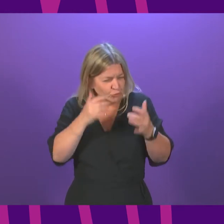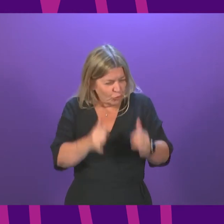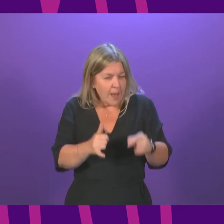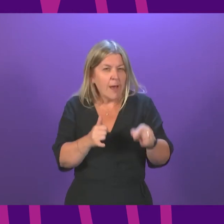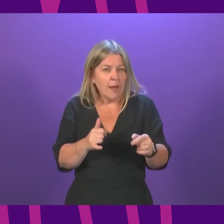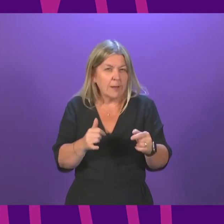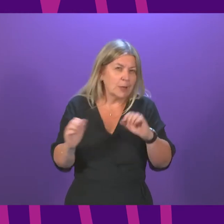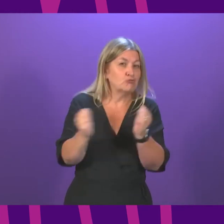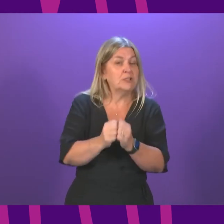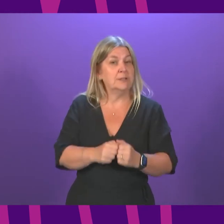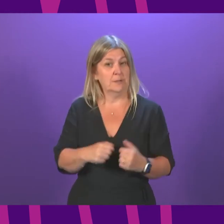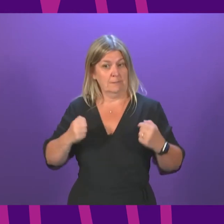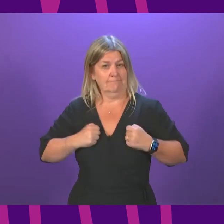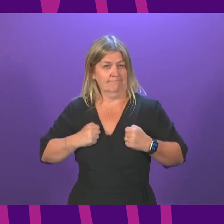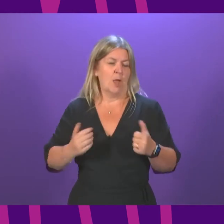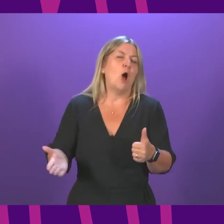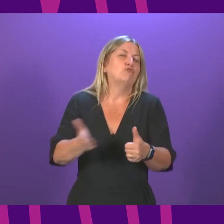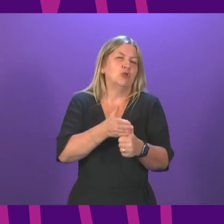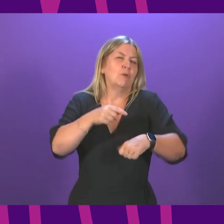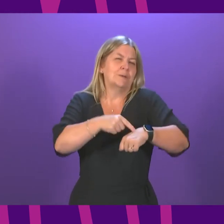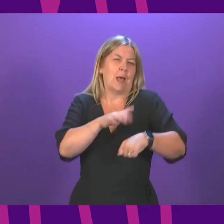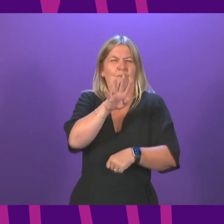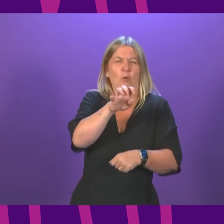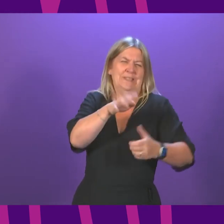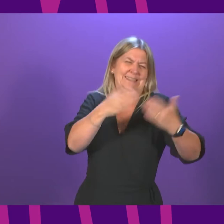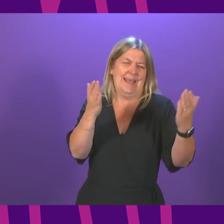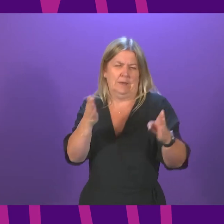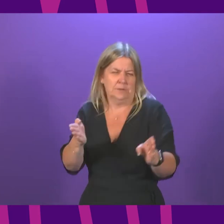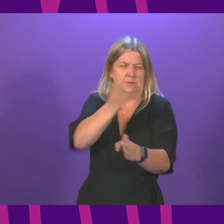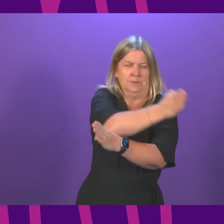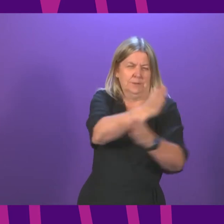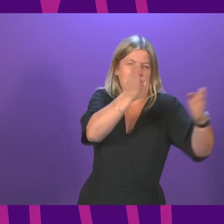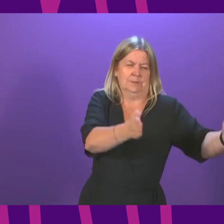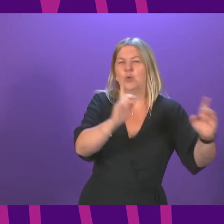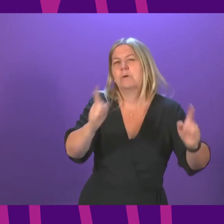of 14 days, which I acknowledged yesterday would have been far too long in an emergency.